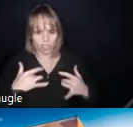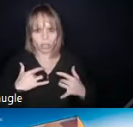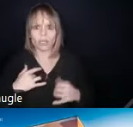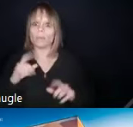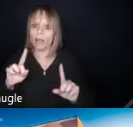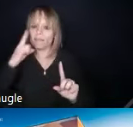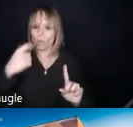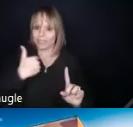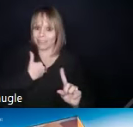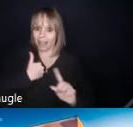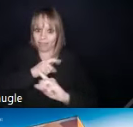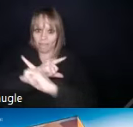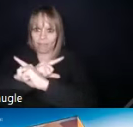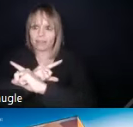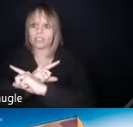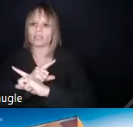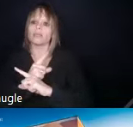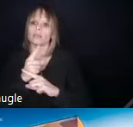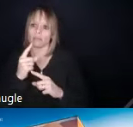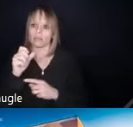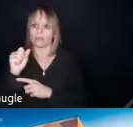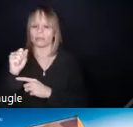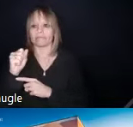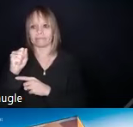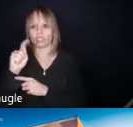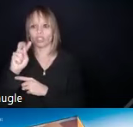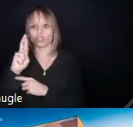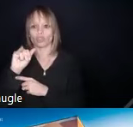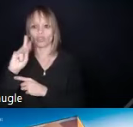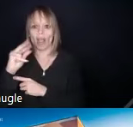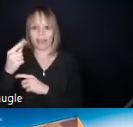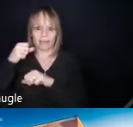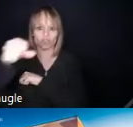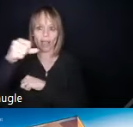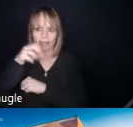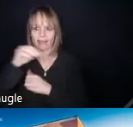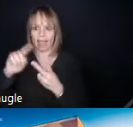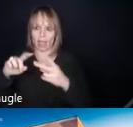and breaking matter more than anything else. That's board breaking and then striking techniques. and all of that